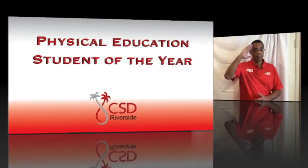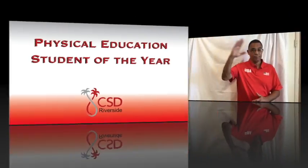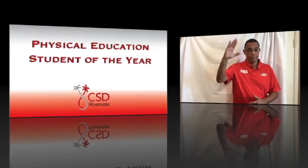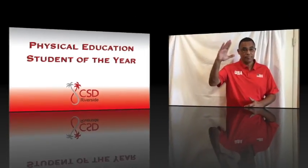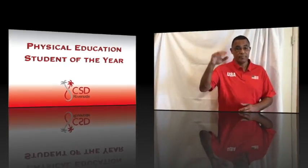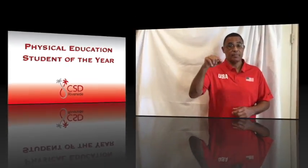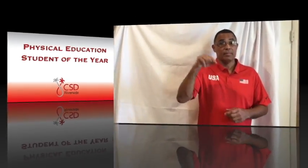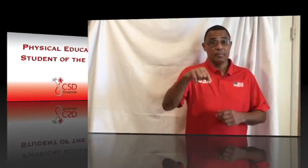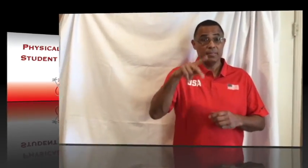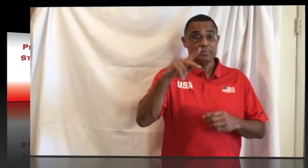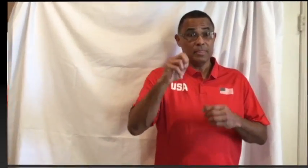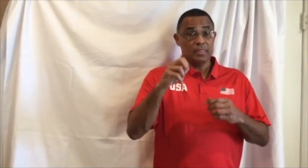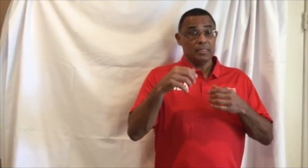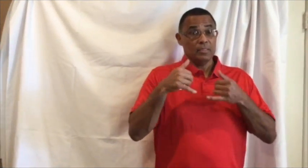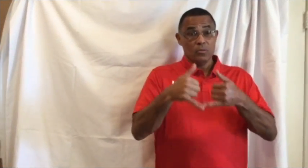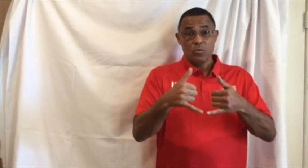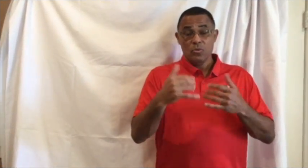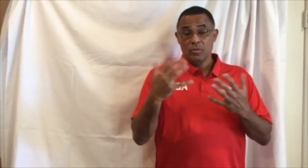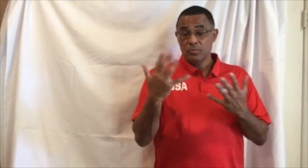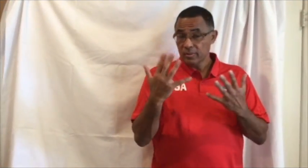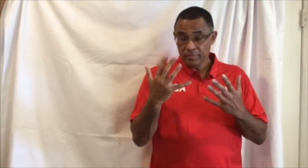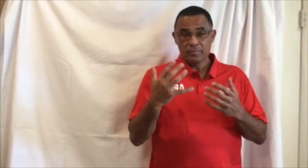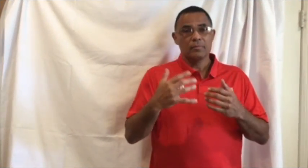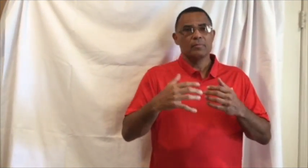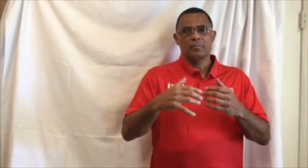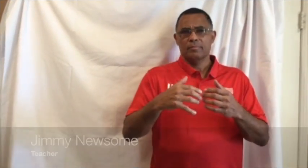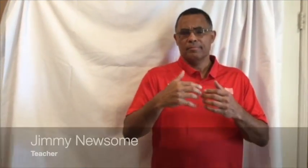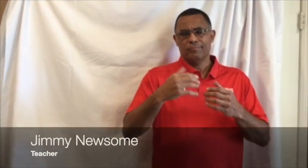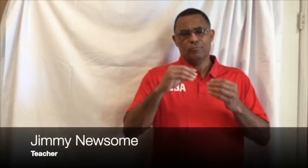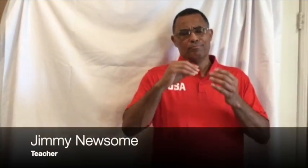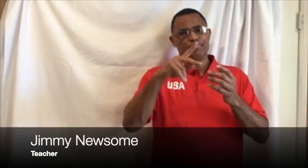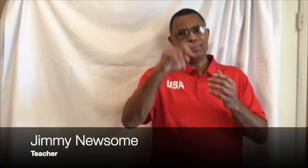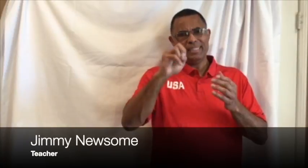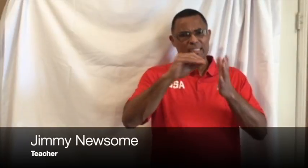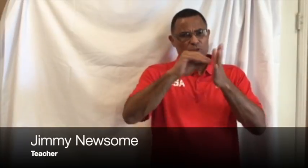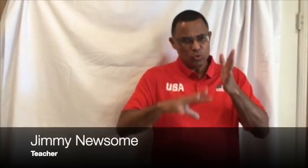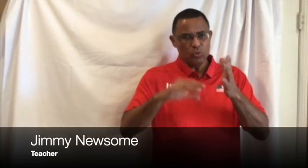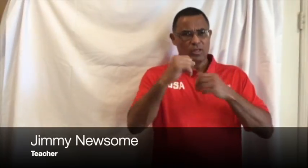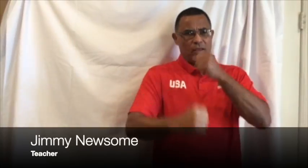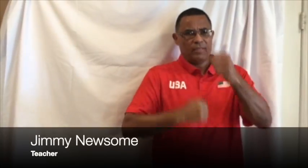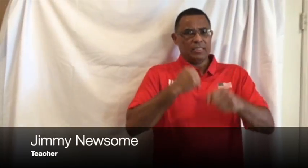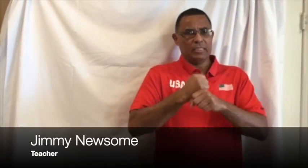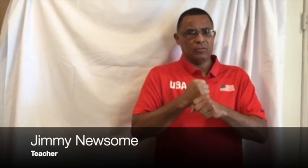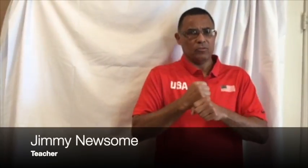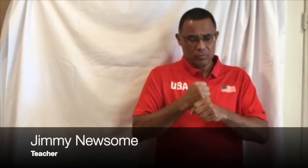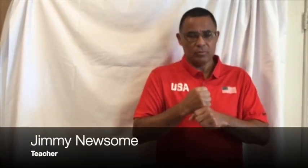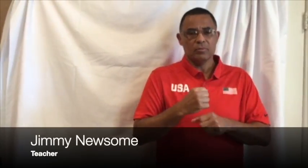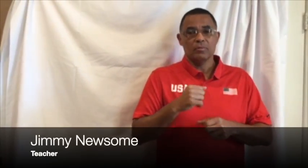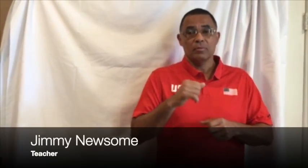Award. Goes to the PE student of the